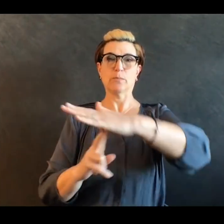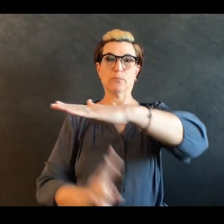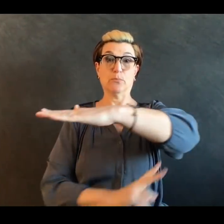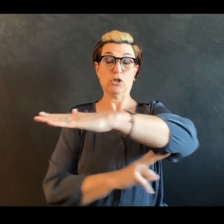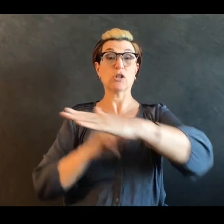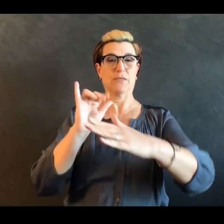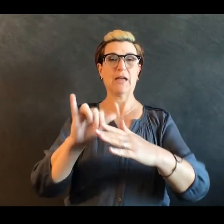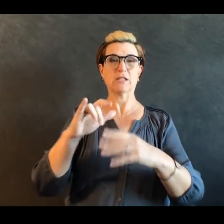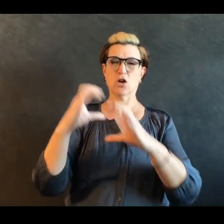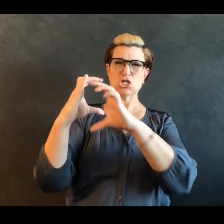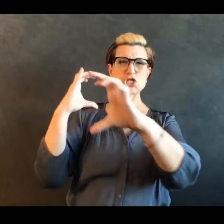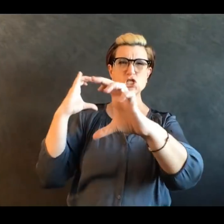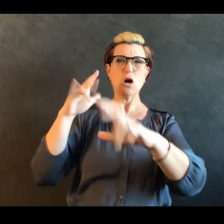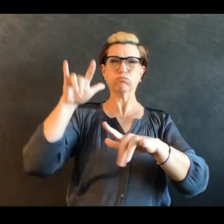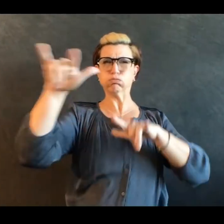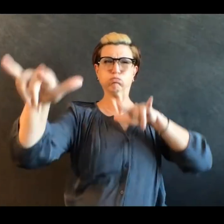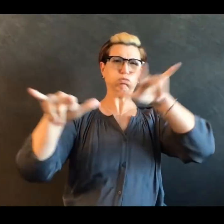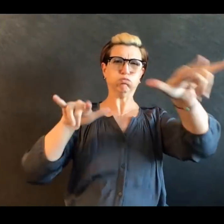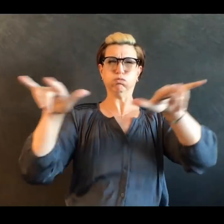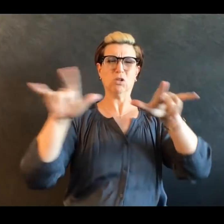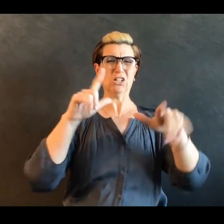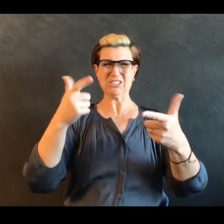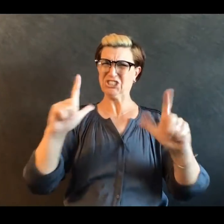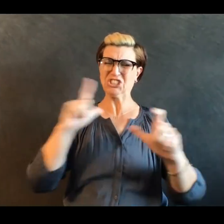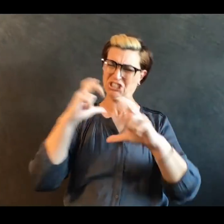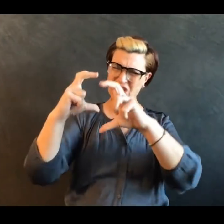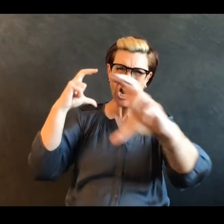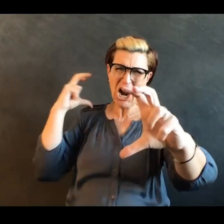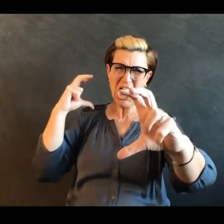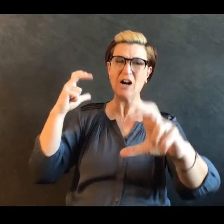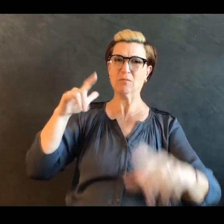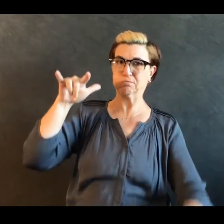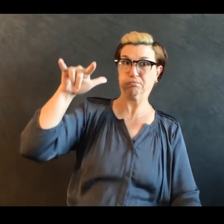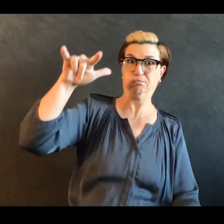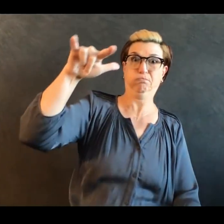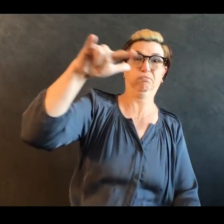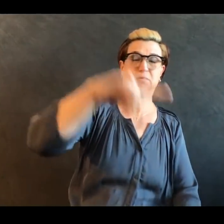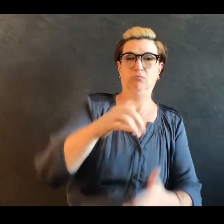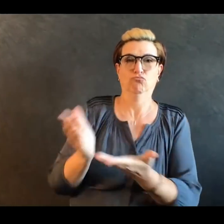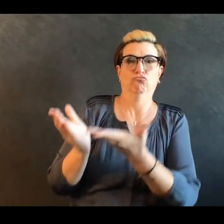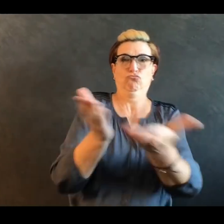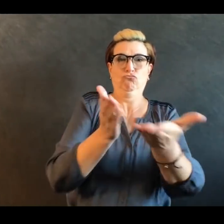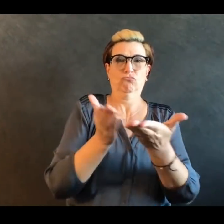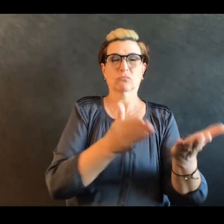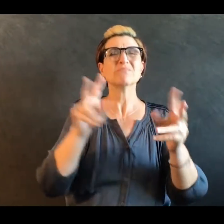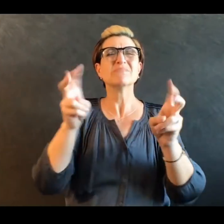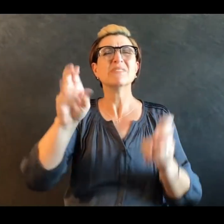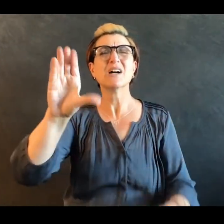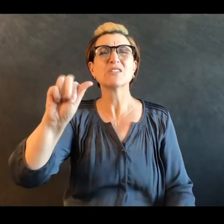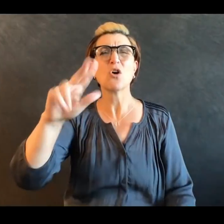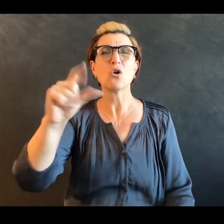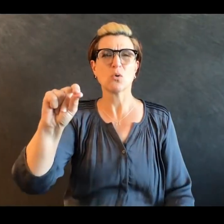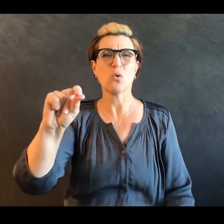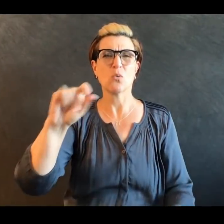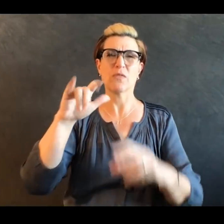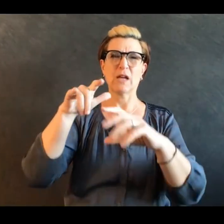are flights of very very large airplanes massive cargo planes 44 flights of